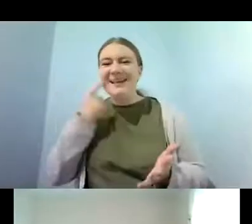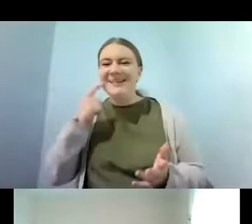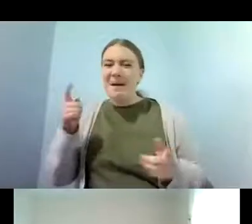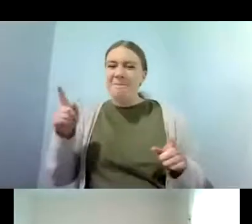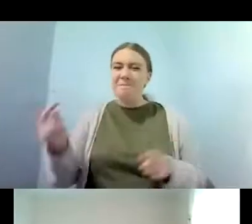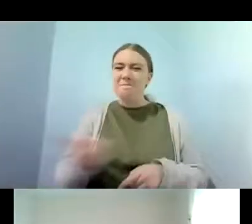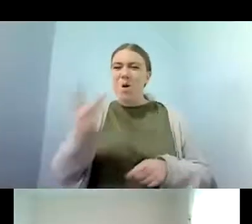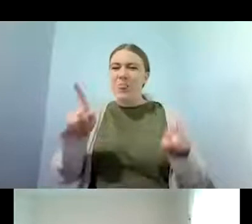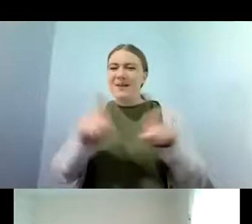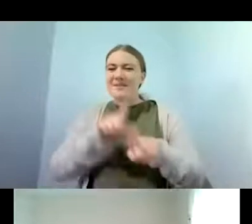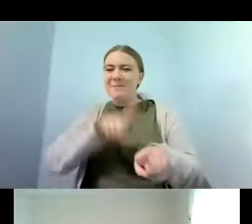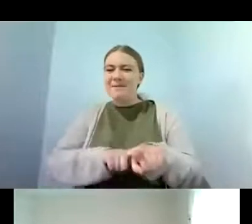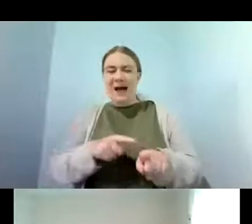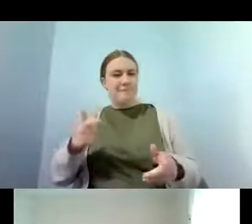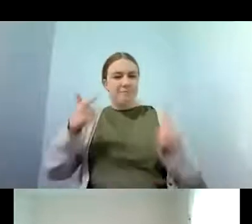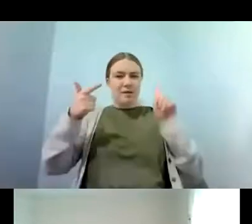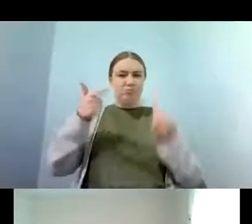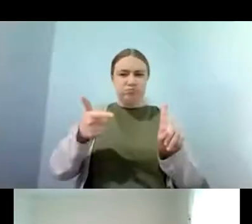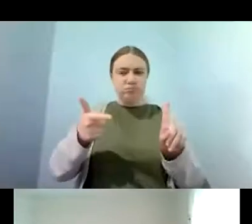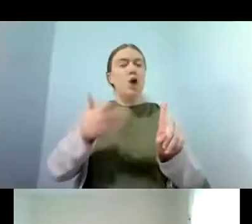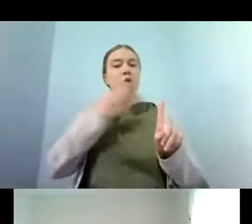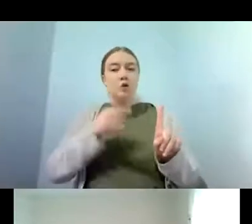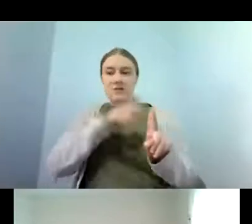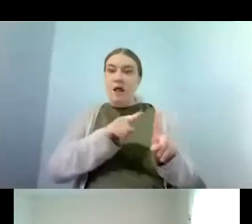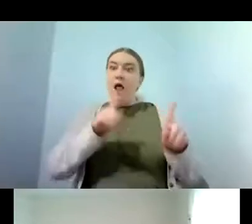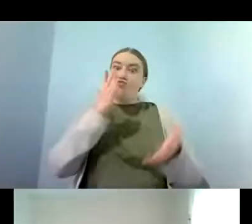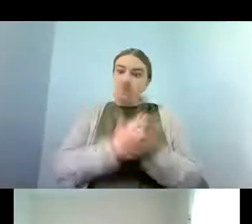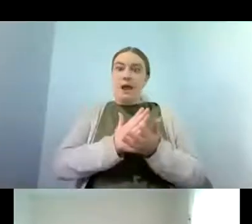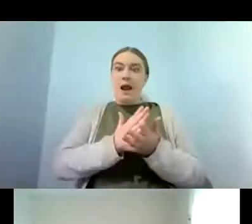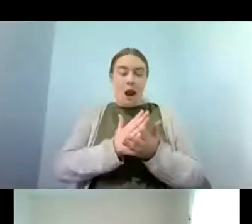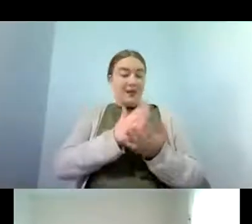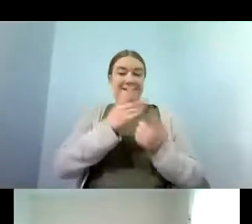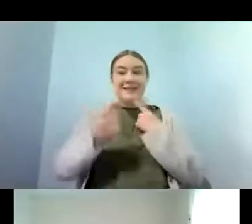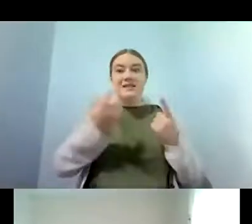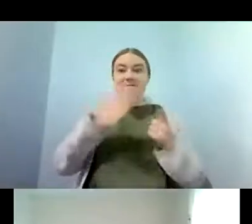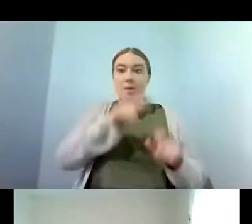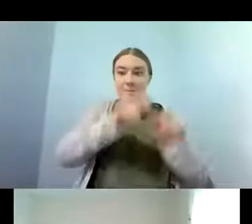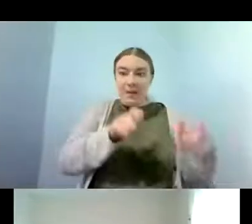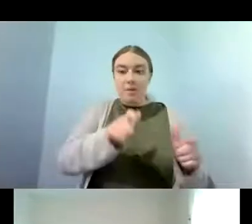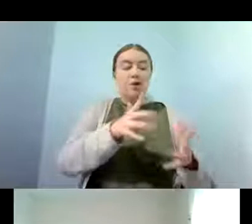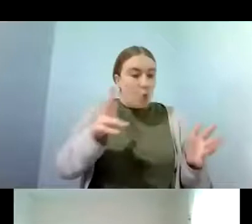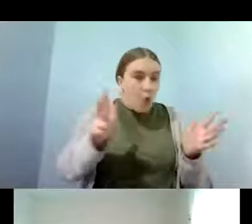real-time data from people to validate what the camera's catching because the camera isn't 100